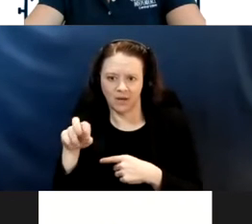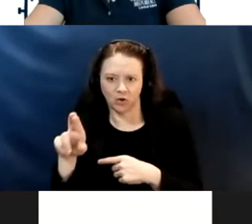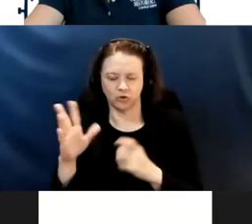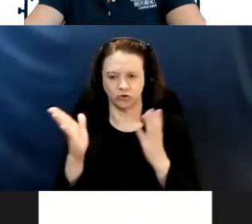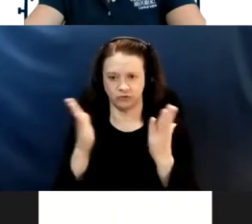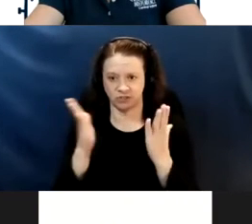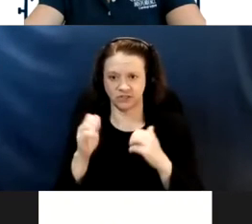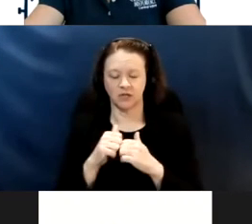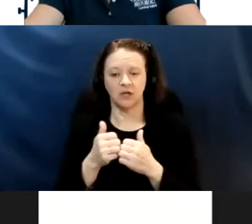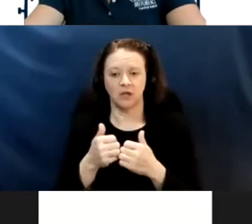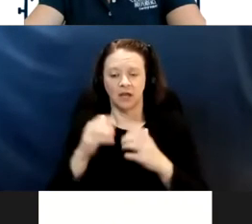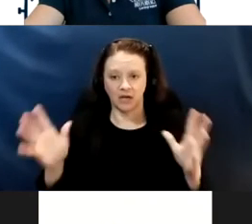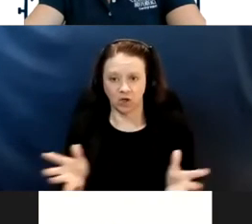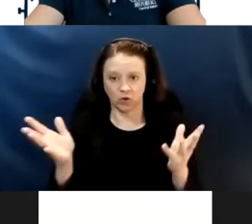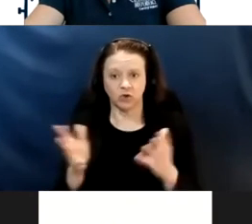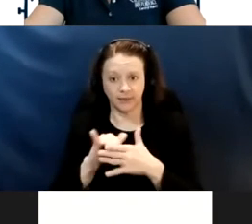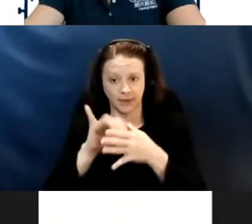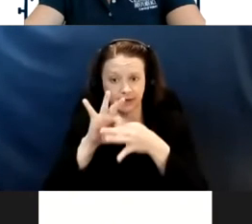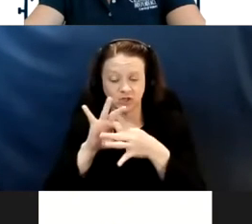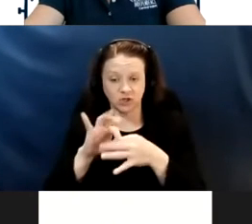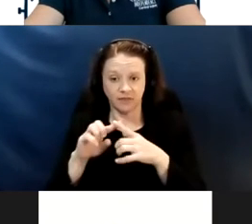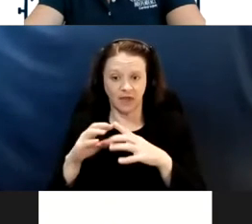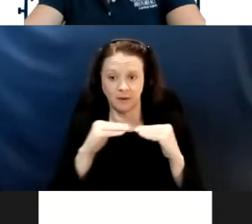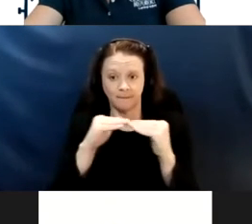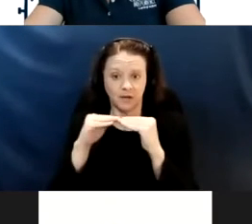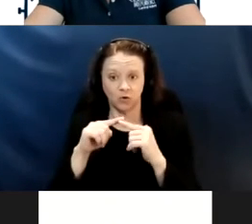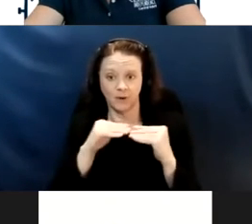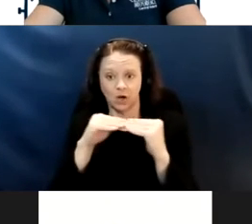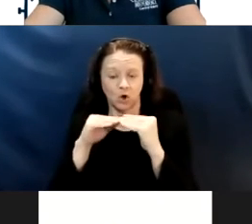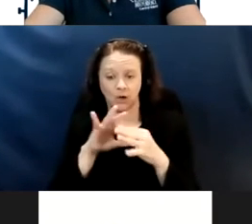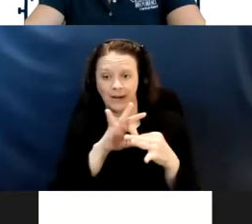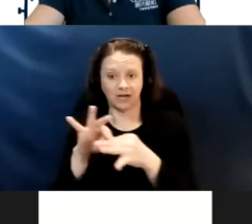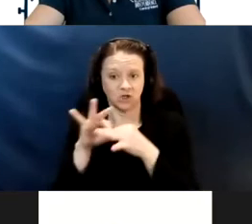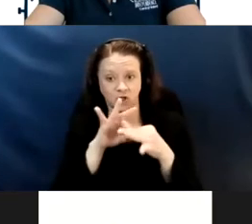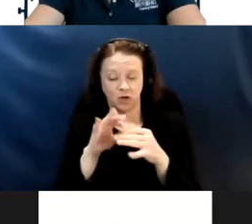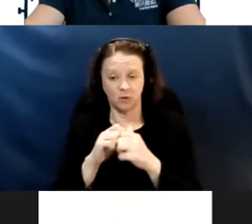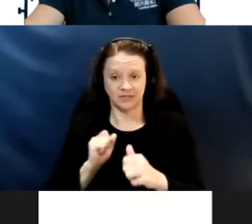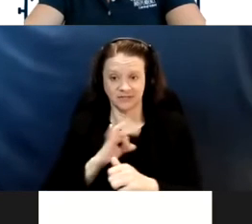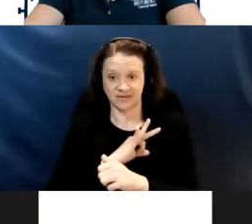and encouraging that connection, that peer-to-peer connection with staff that have been vaccinated